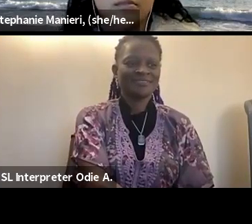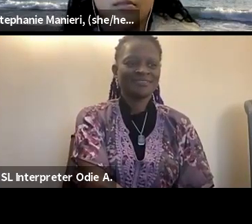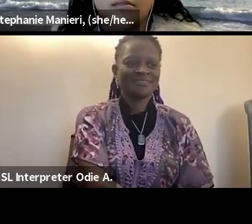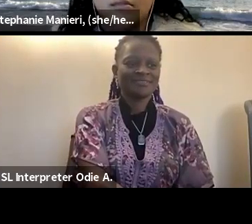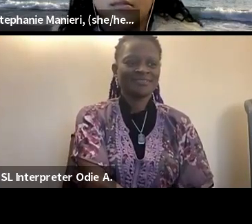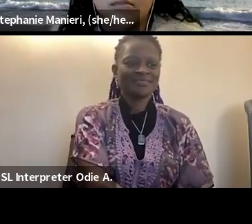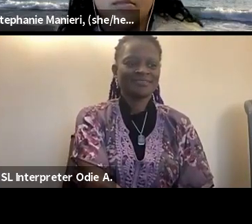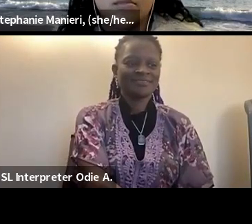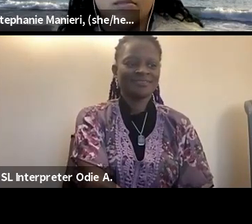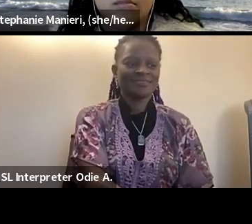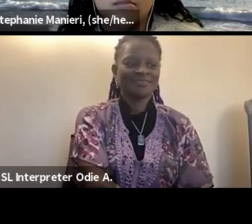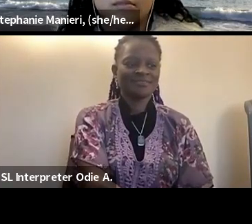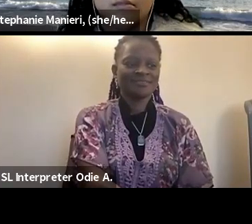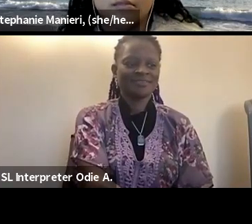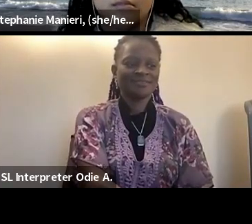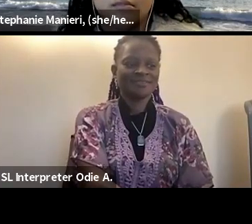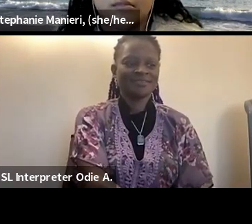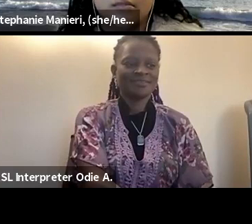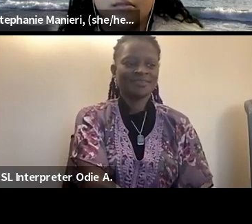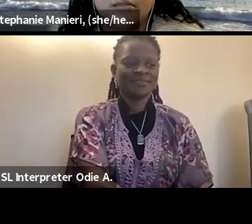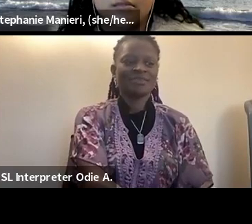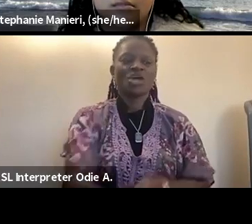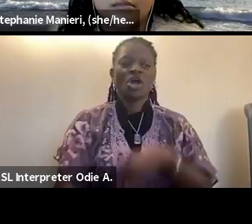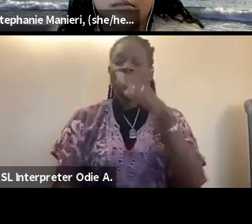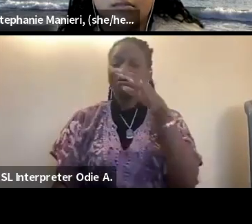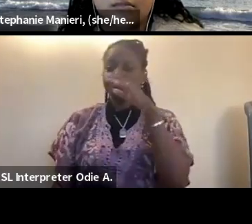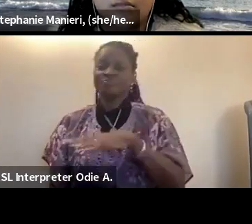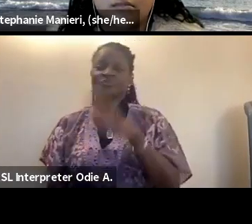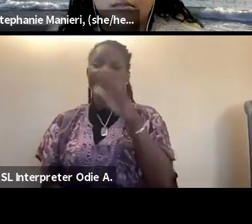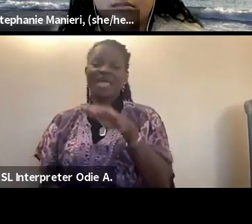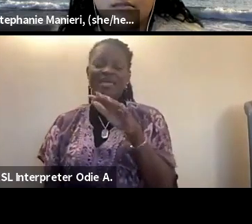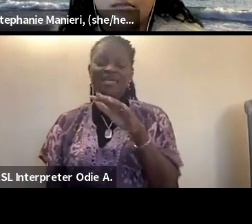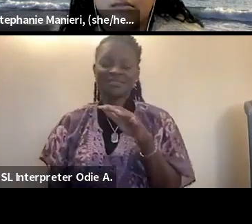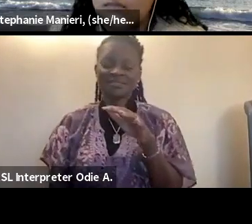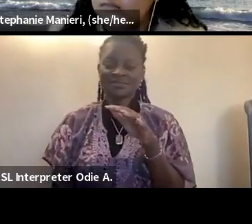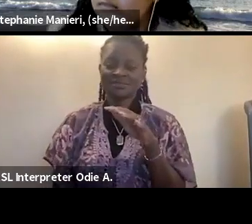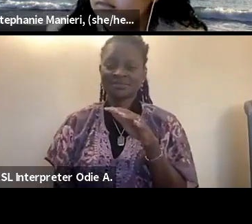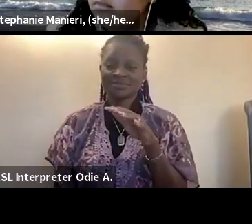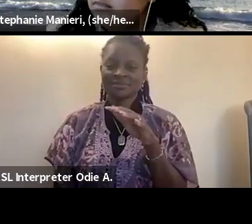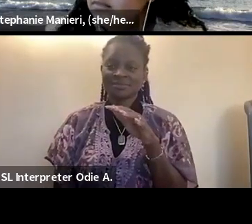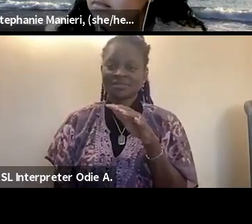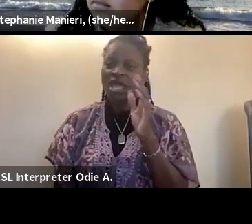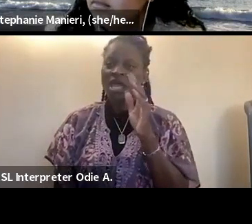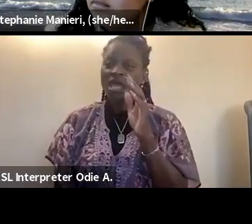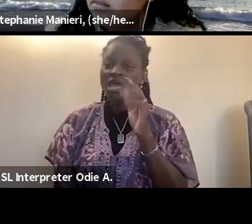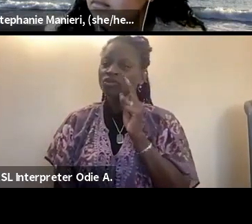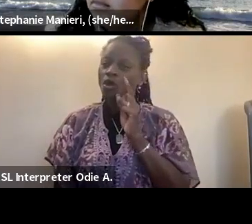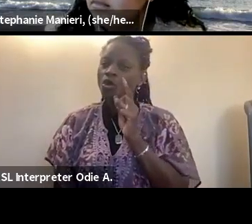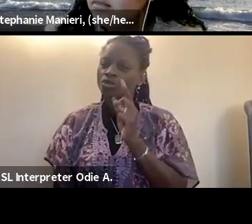Actually, she posed this question, which I'll read out loud. Are you anticipating